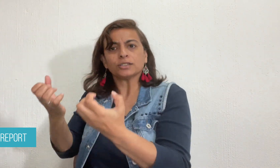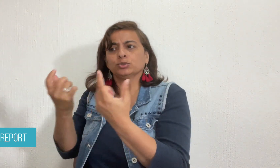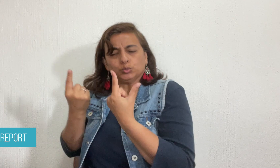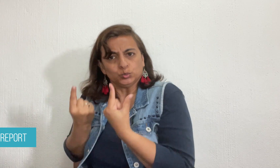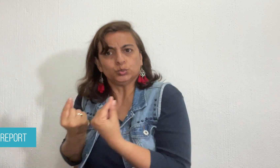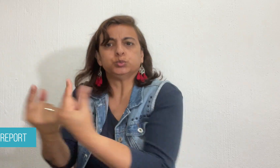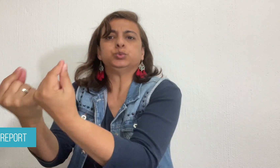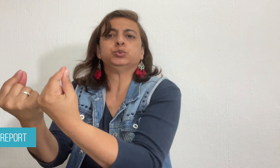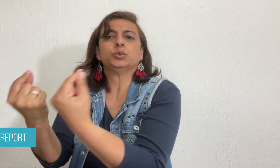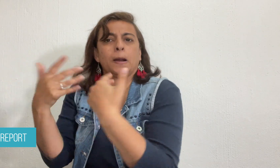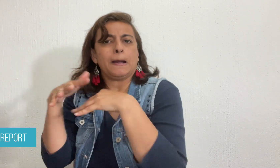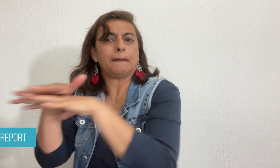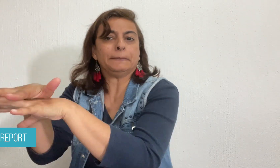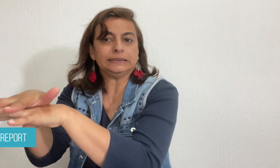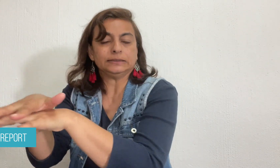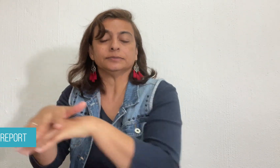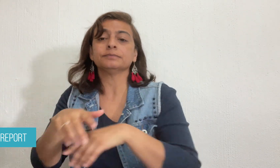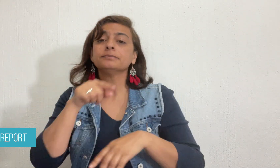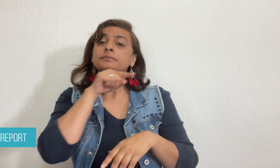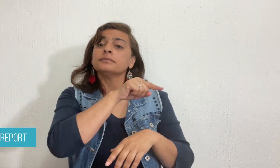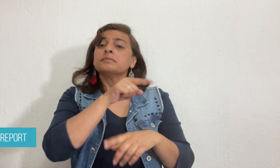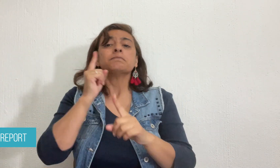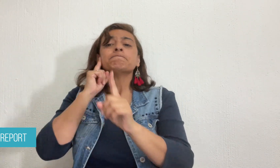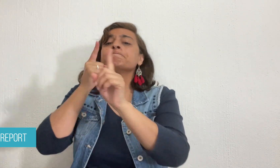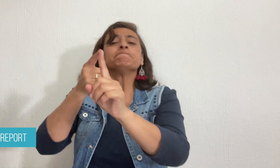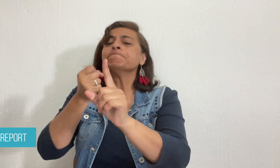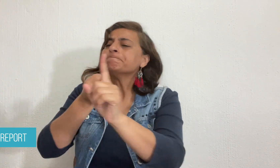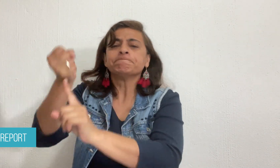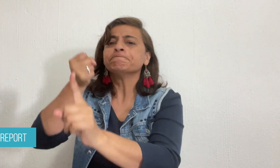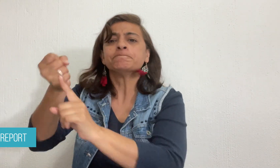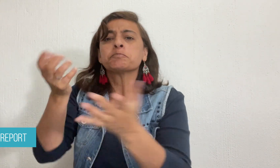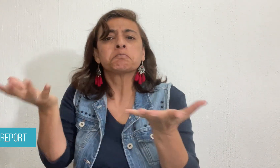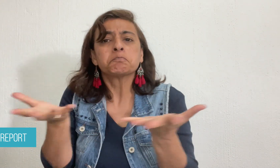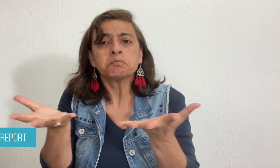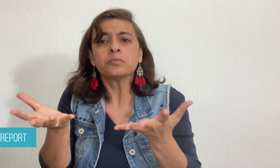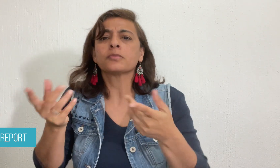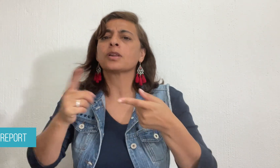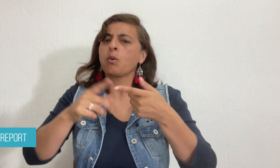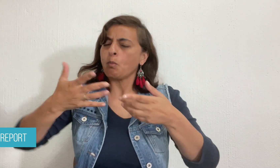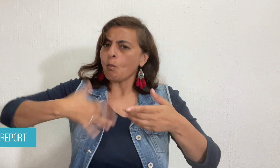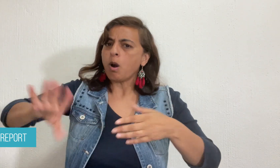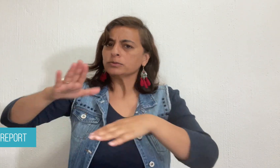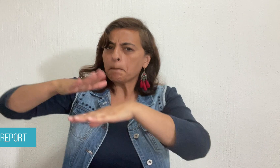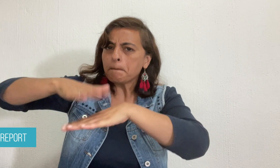to be included in the budgets for implementation.